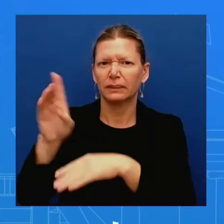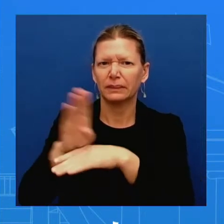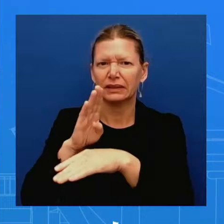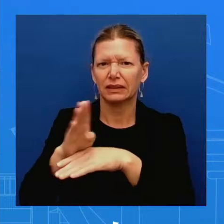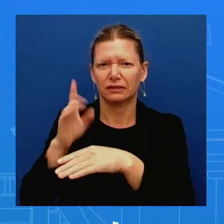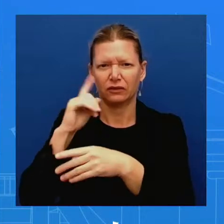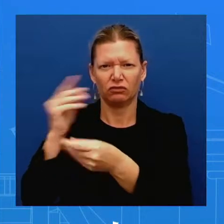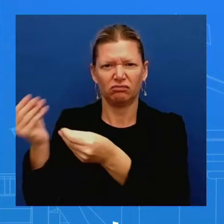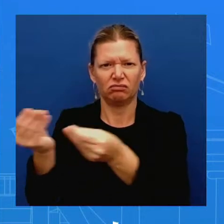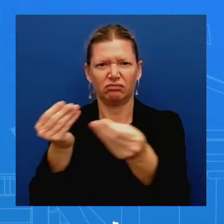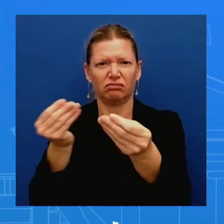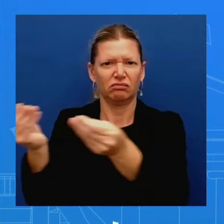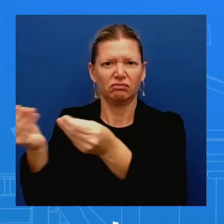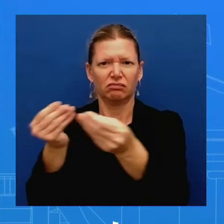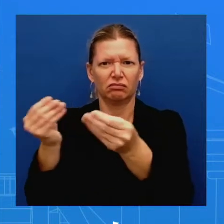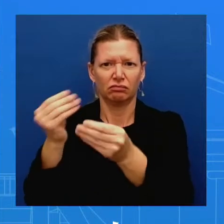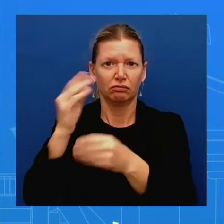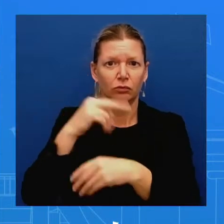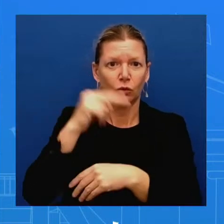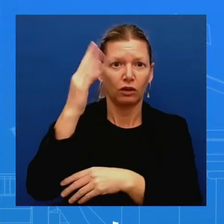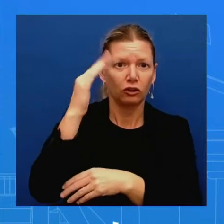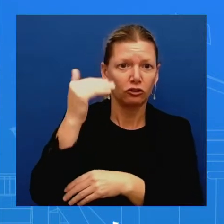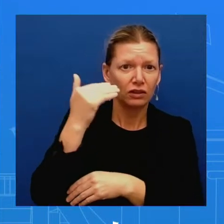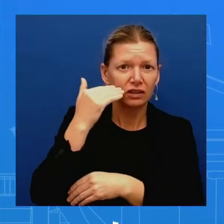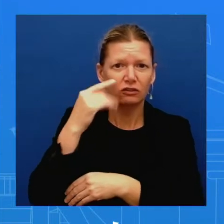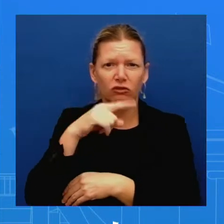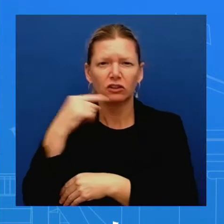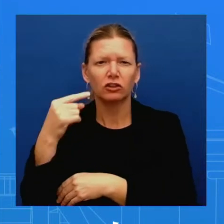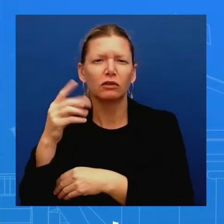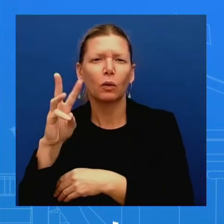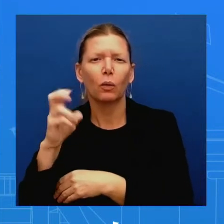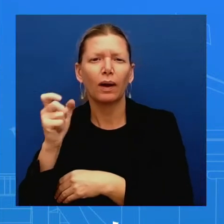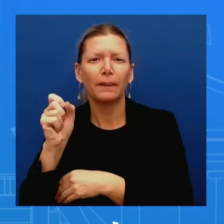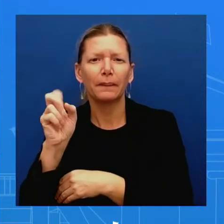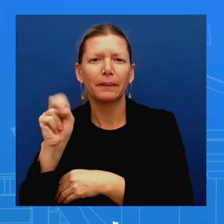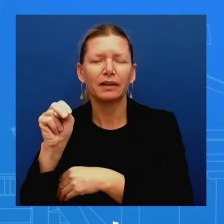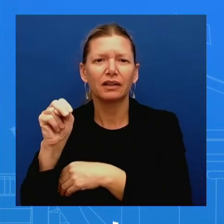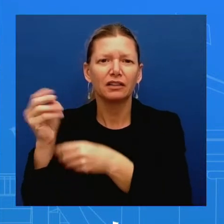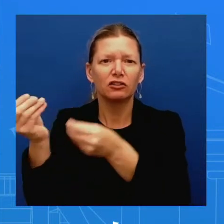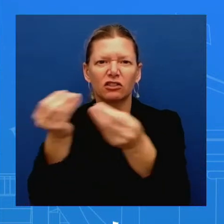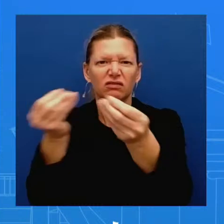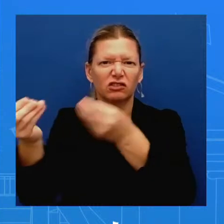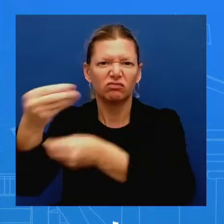said that Russia was outstripping Western powers in increasing their defense industry capacity.